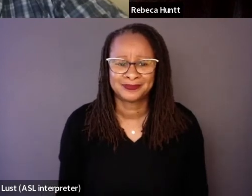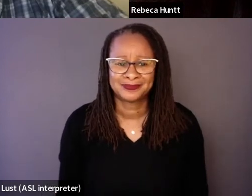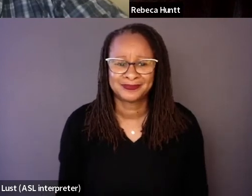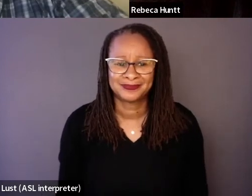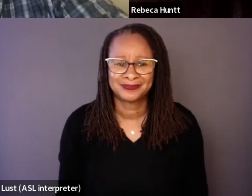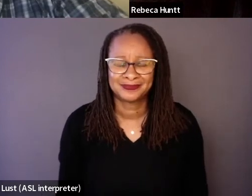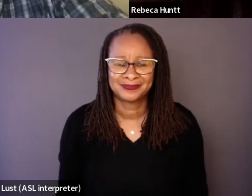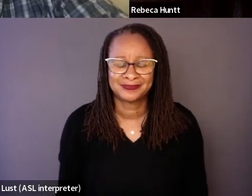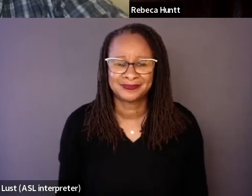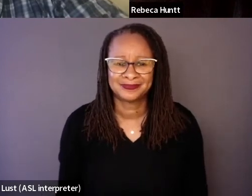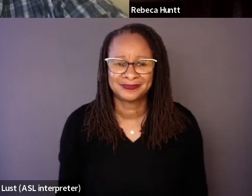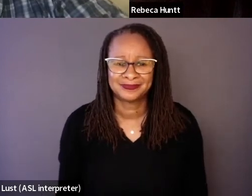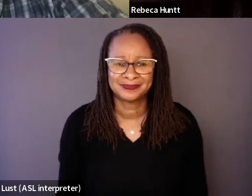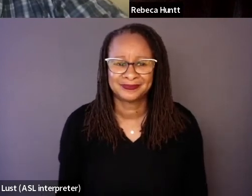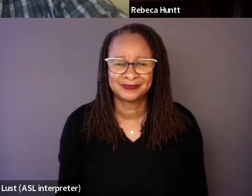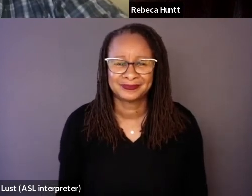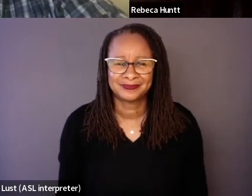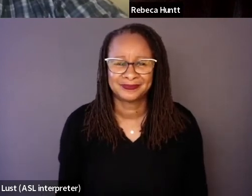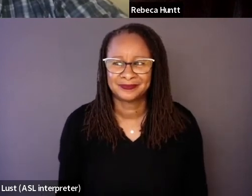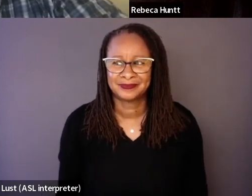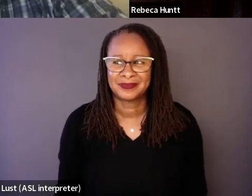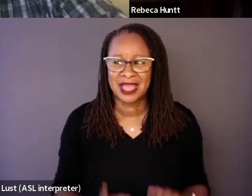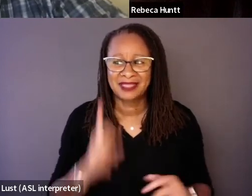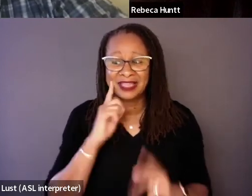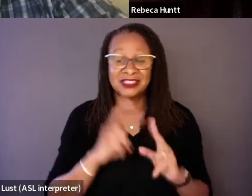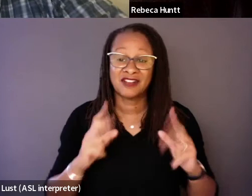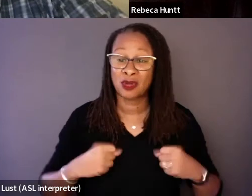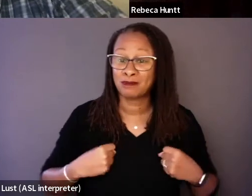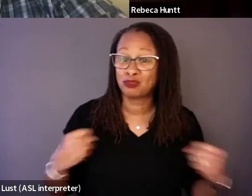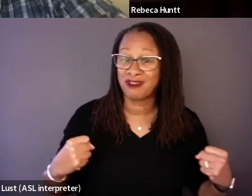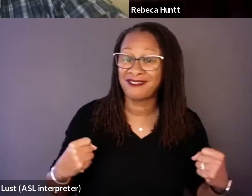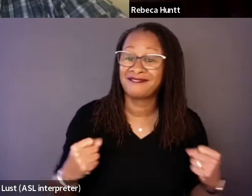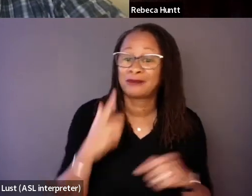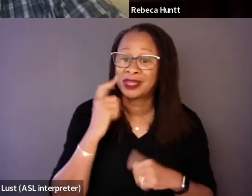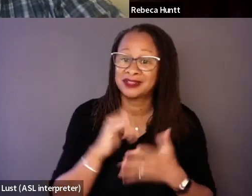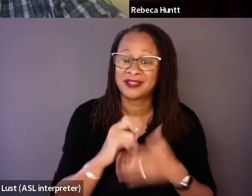that's -- I don't know how -- I think that I find the film incredibly brave because of that but also